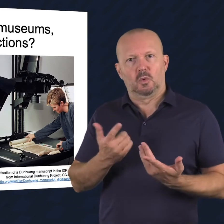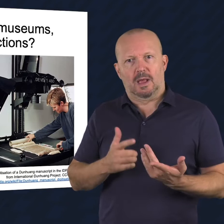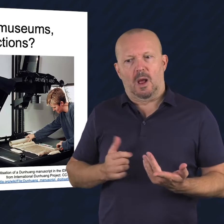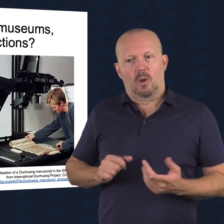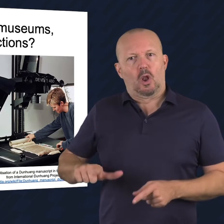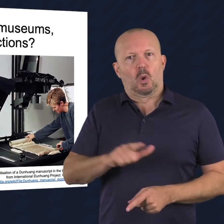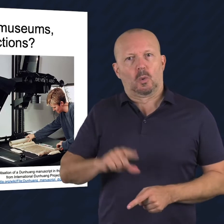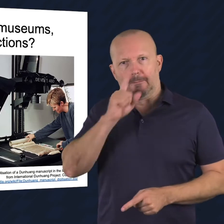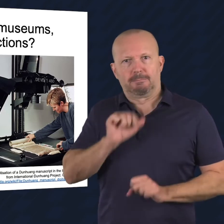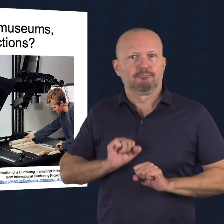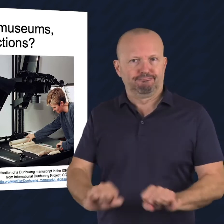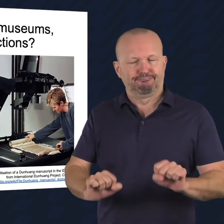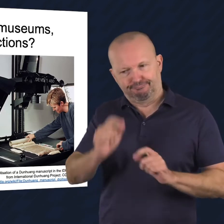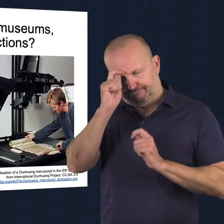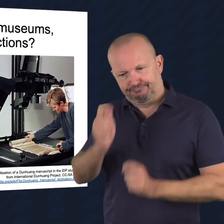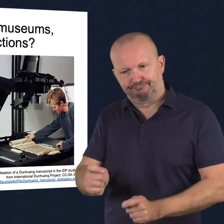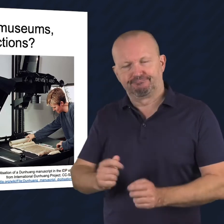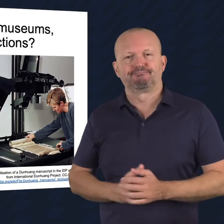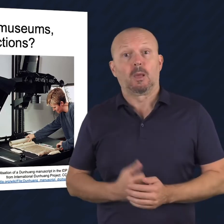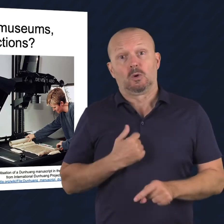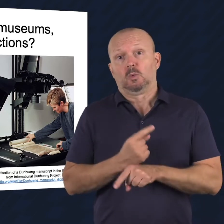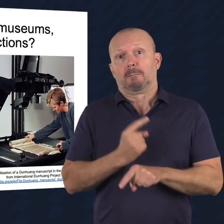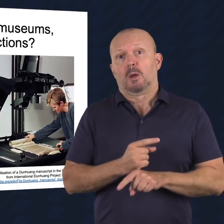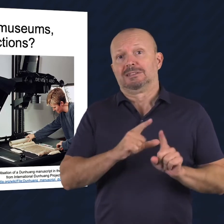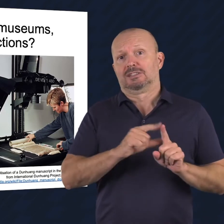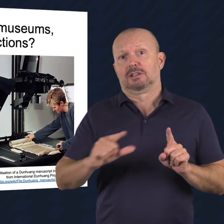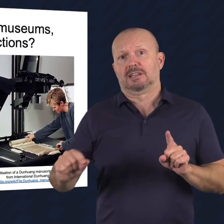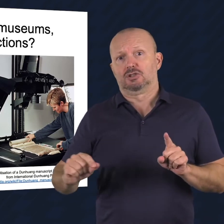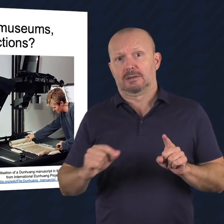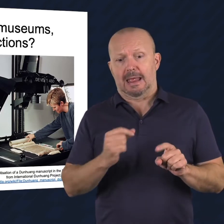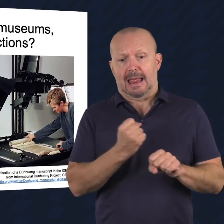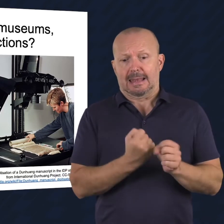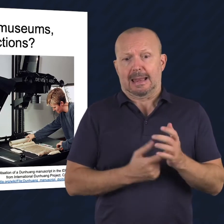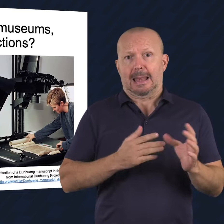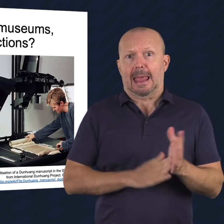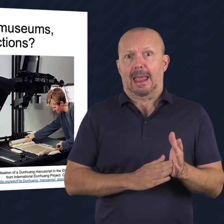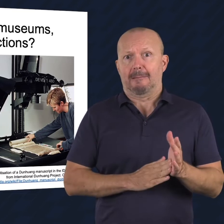the beautiful lands of the Gaurna people. I'm gonna start today by talking about digitisation and GLAMR collections.